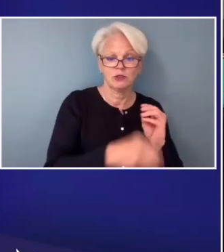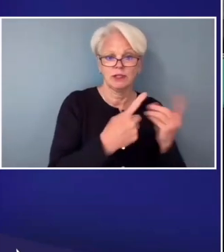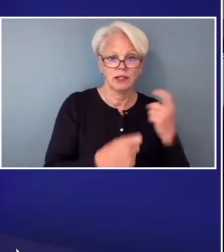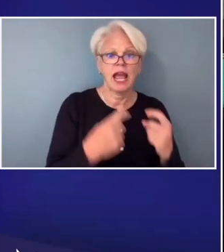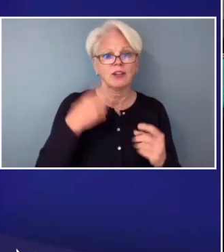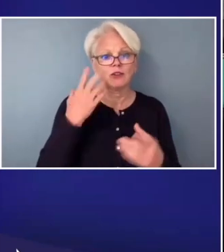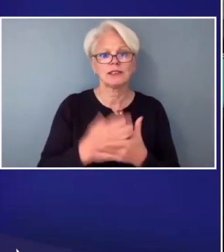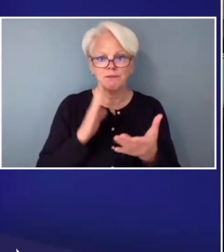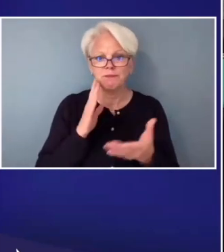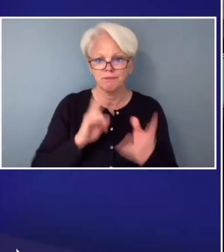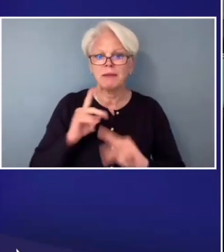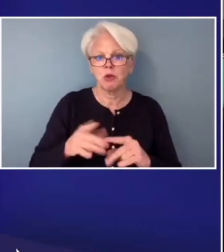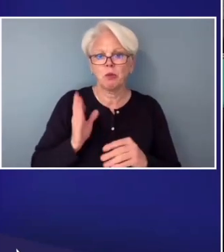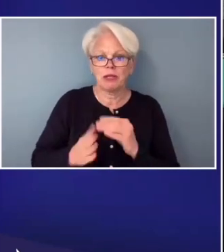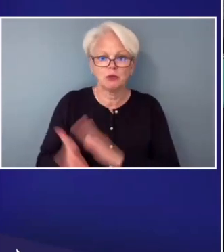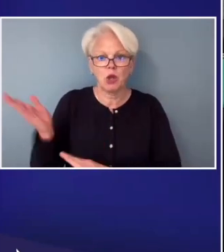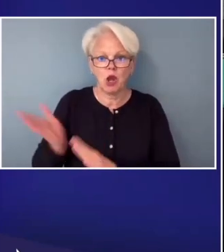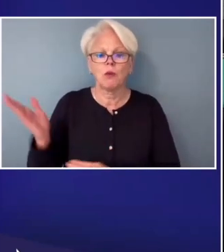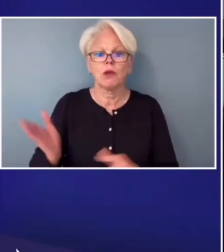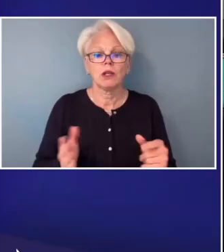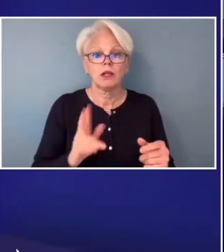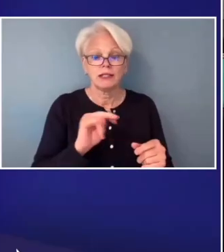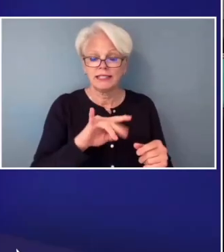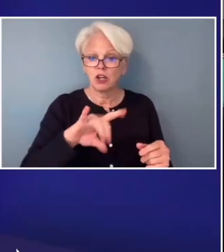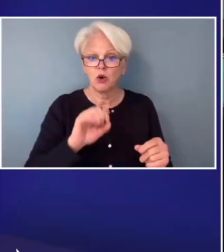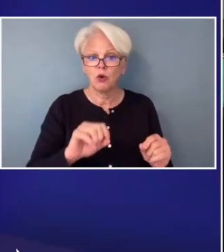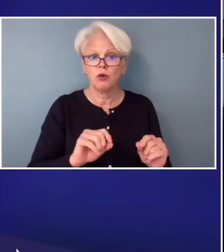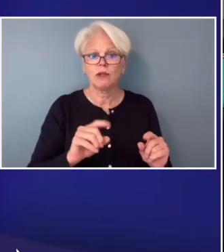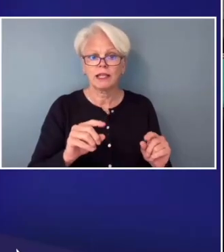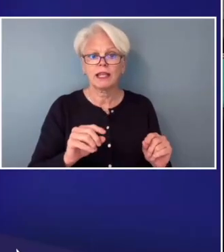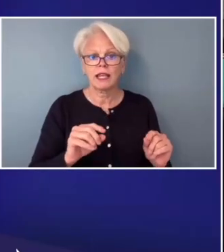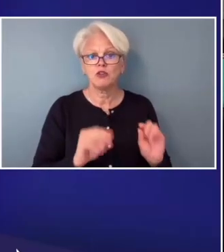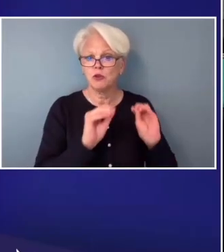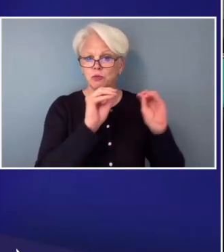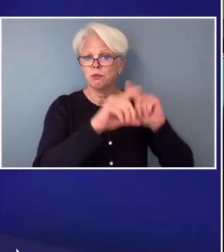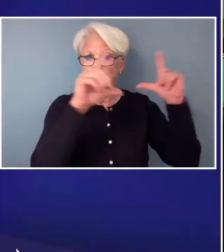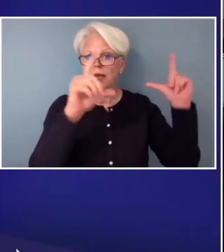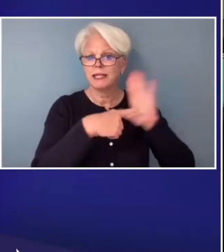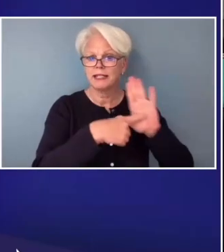Um, Nicole, can we put up the example just when we're, because I think Dr. DeCastro brought